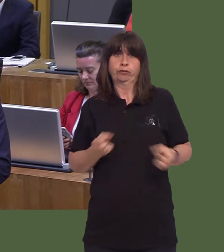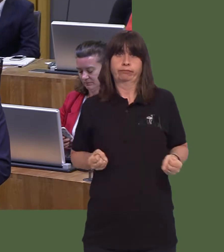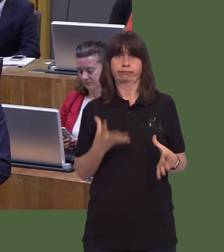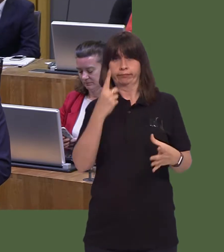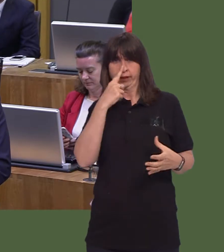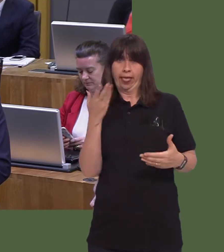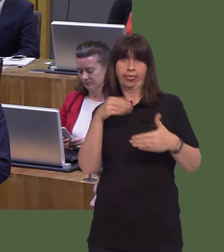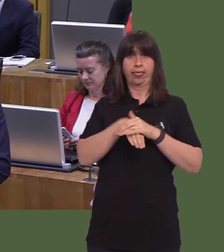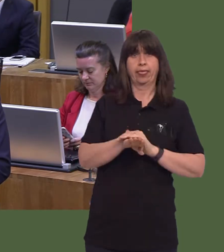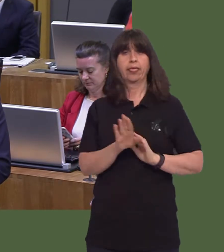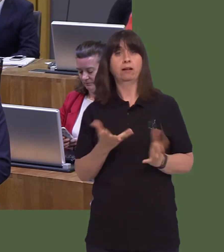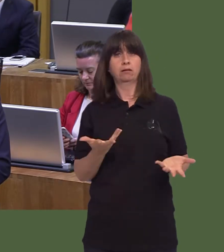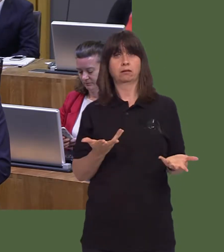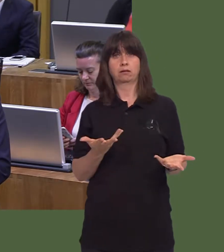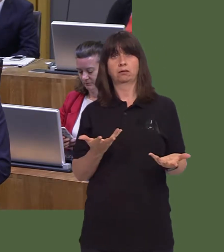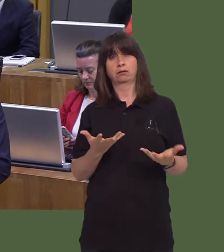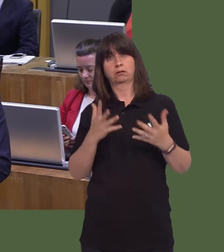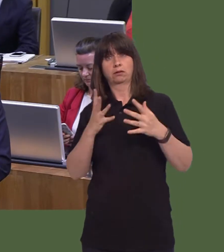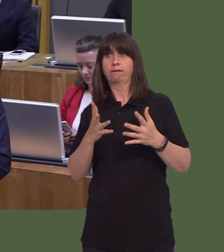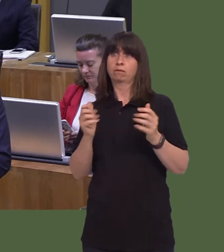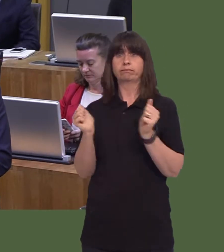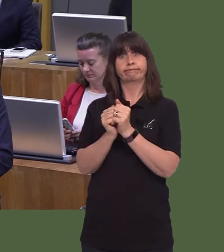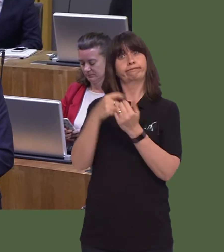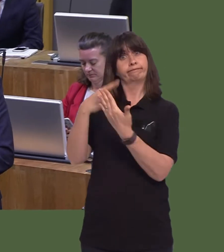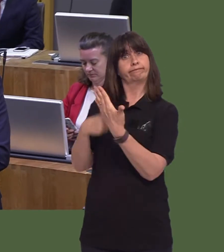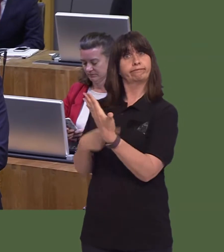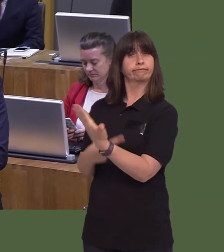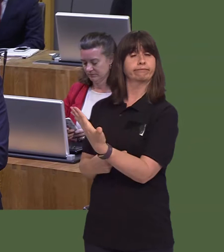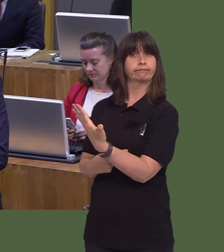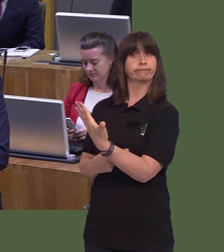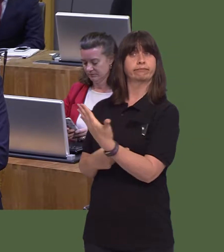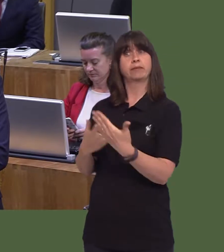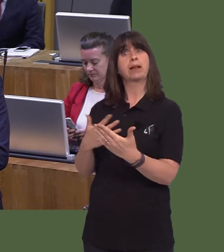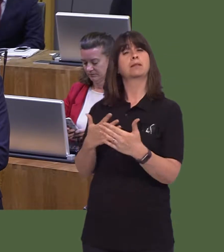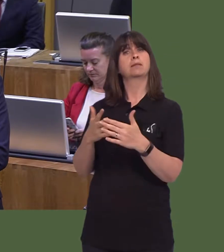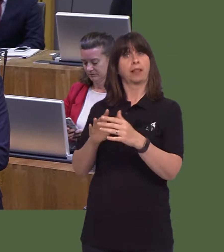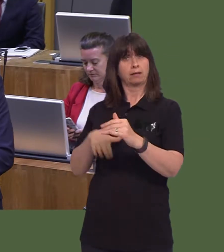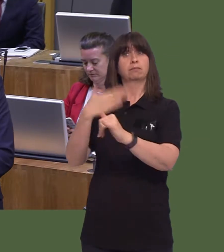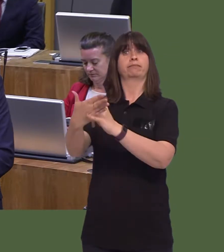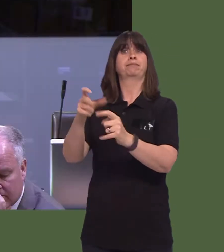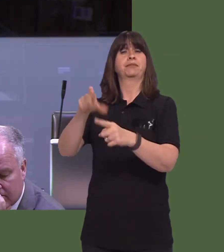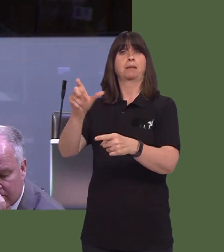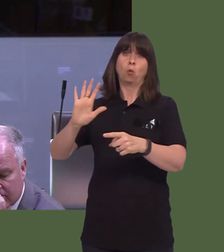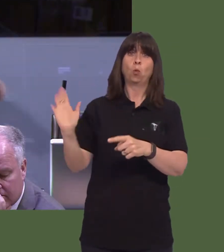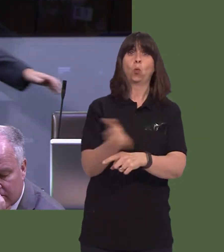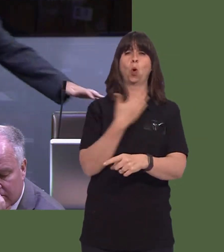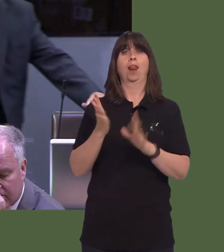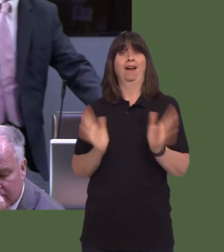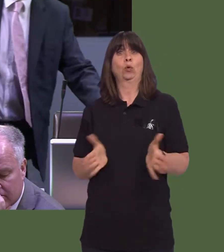Some of the existing fleet already meet the compliance requirements, but, by the end of next year, all of them will have to.